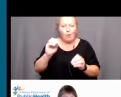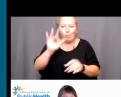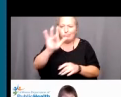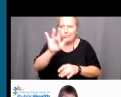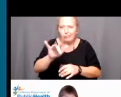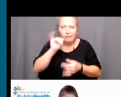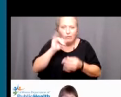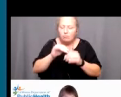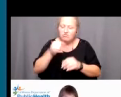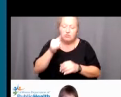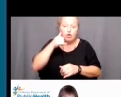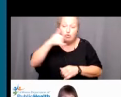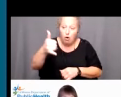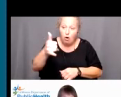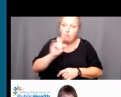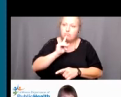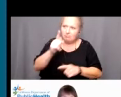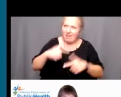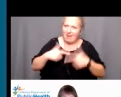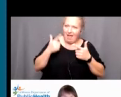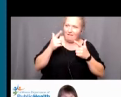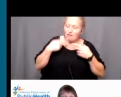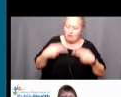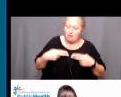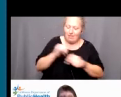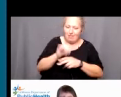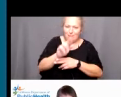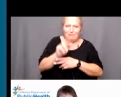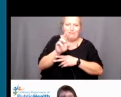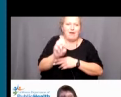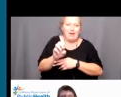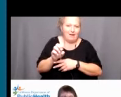and you get get a human which I think is pretty rare during the daytime.